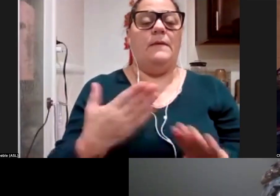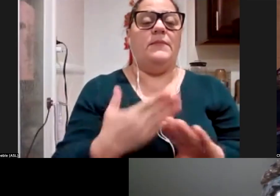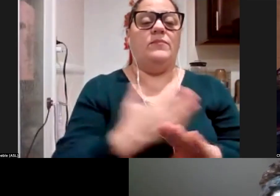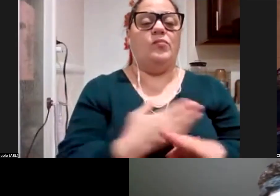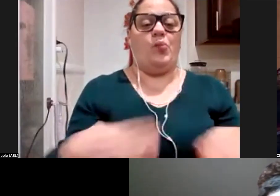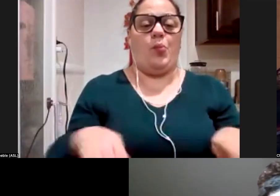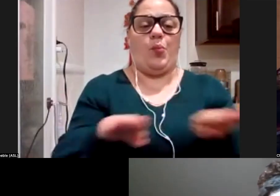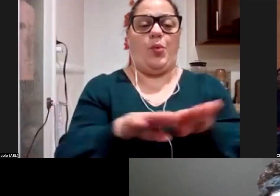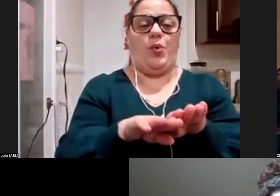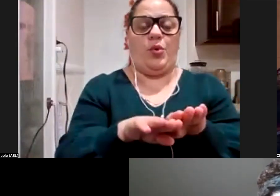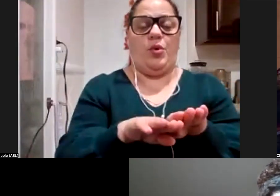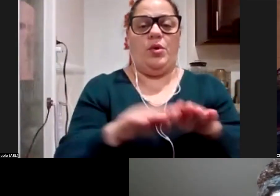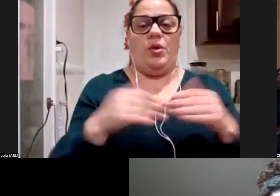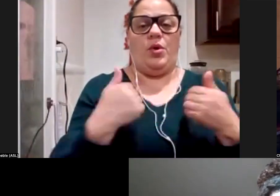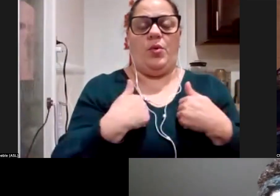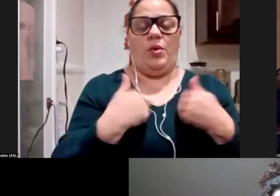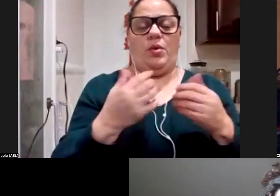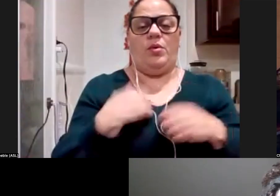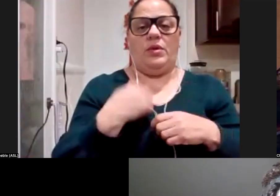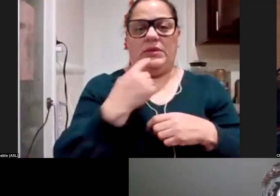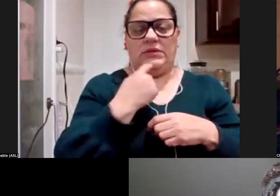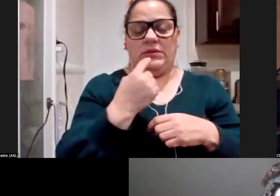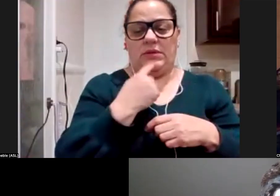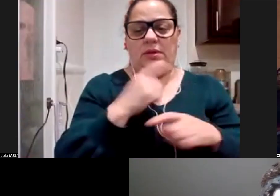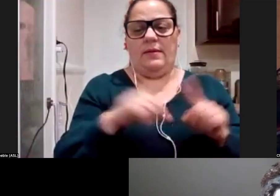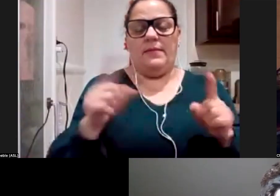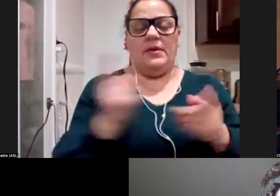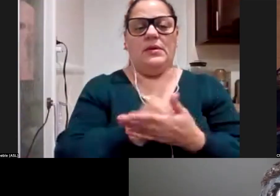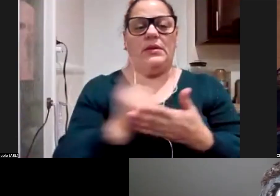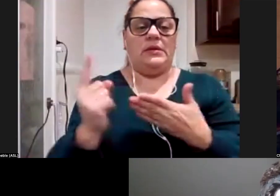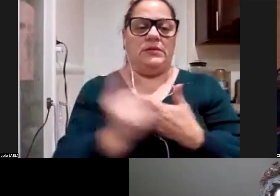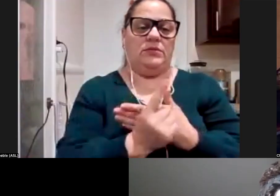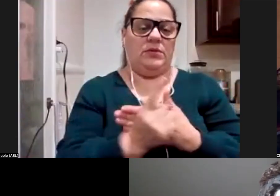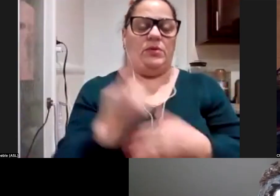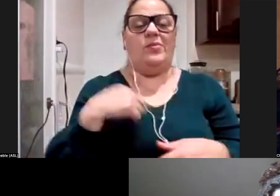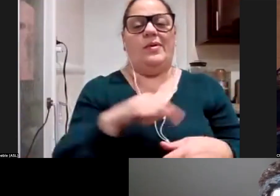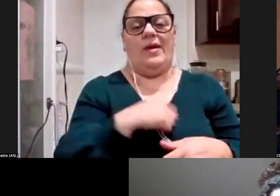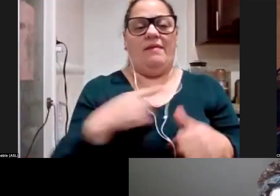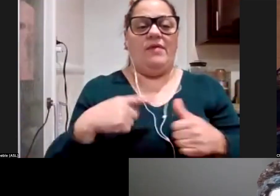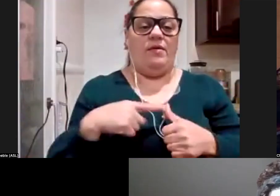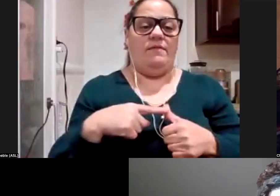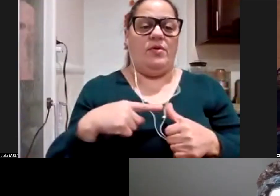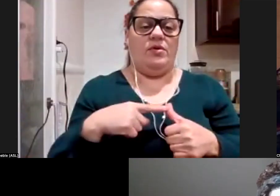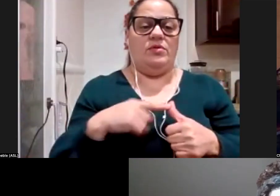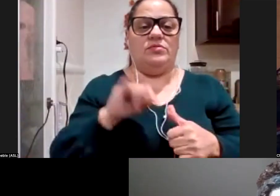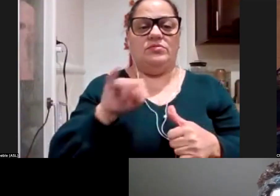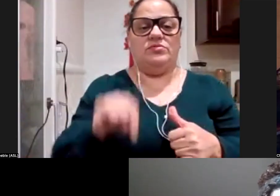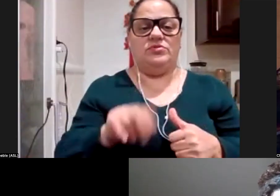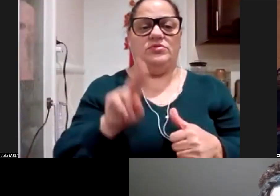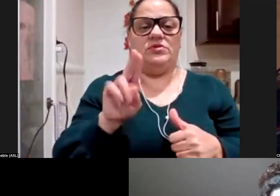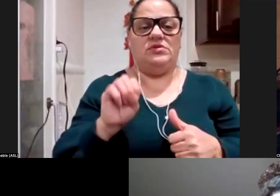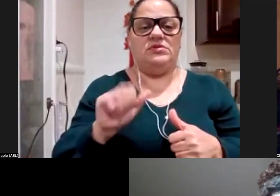it would be remiss not to mention is that next week we have our very first Justin's room. Um,